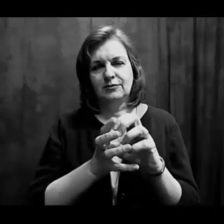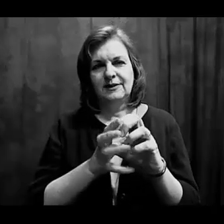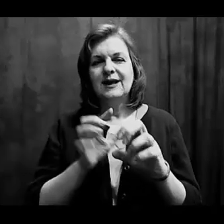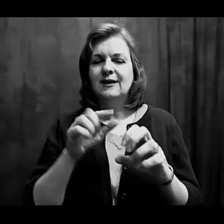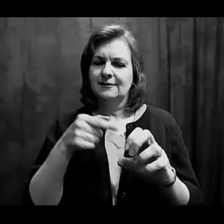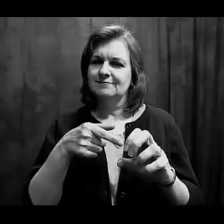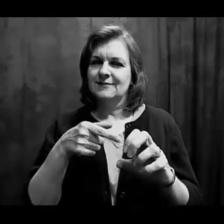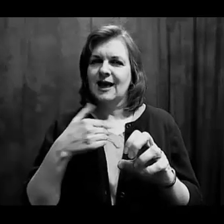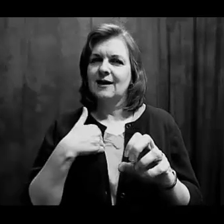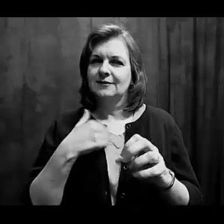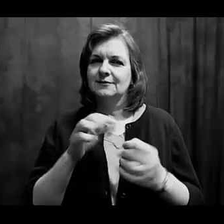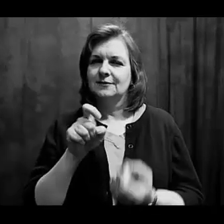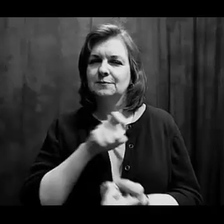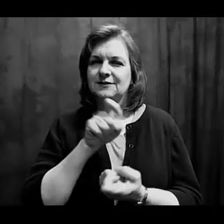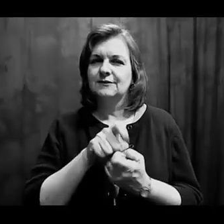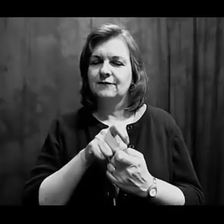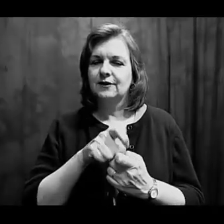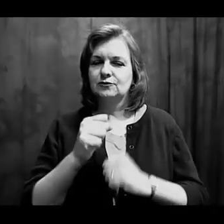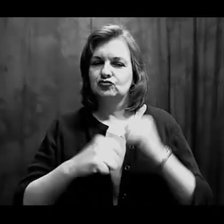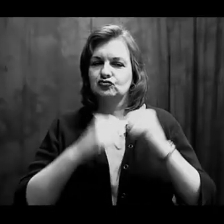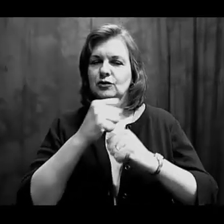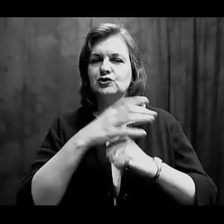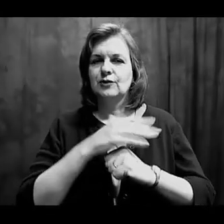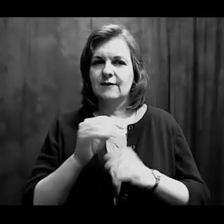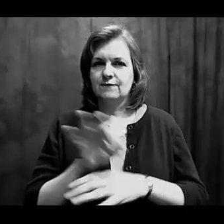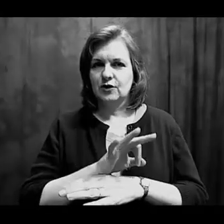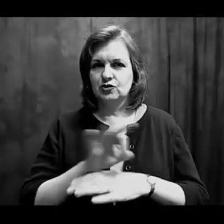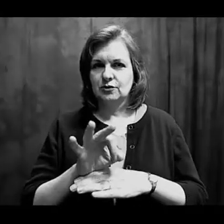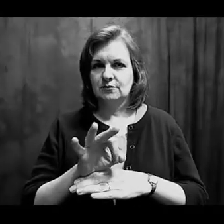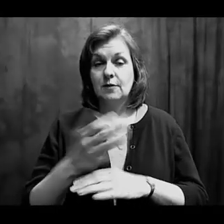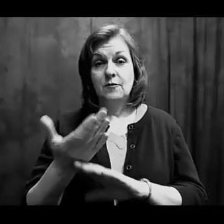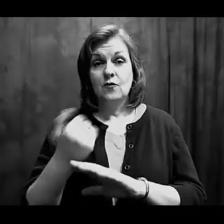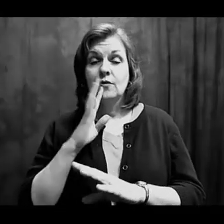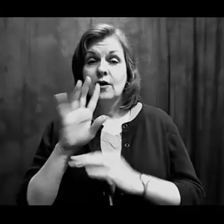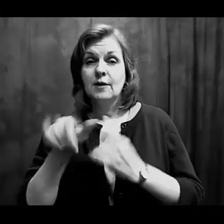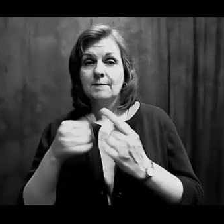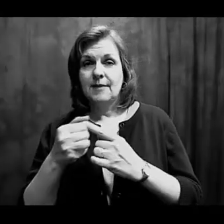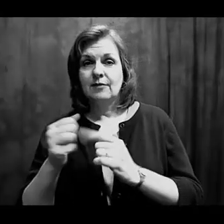plasma membrane so it must have a very specific structure and function